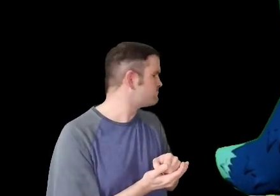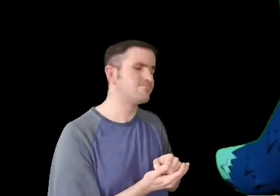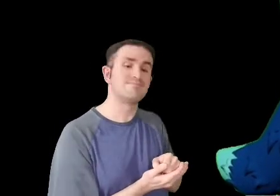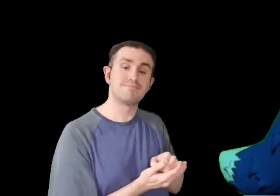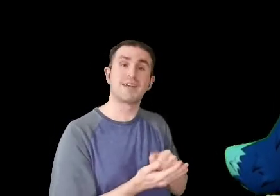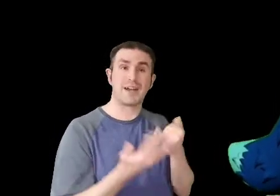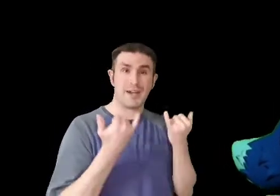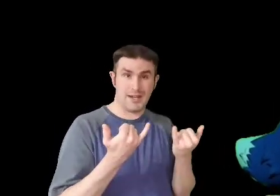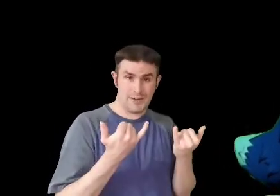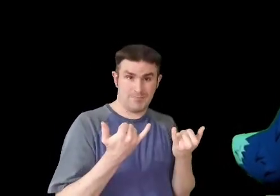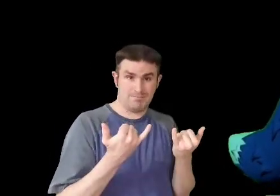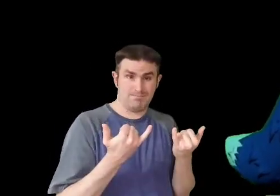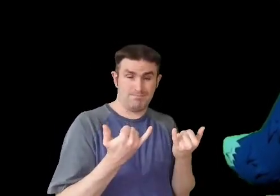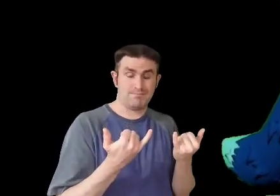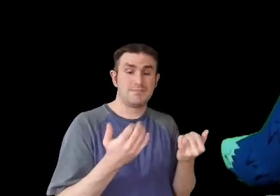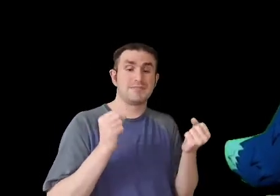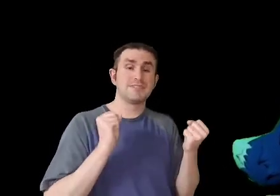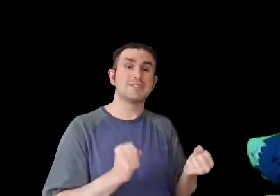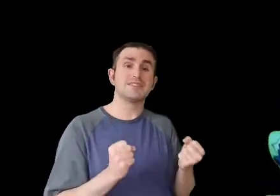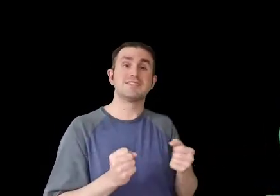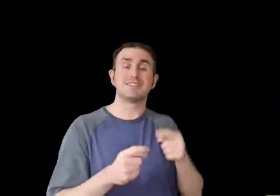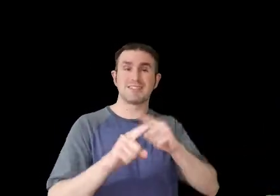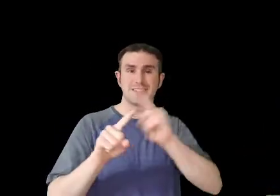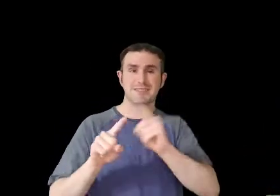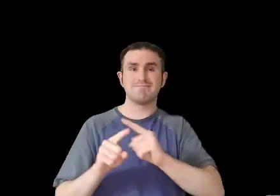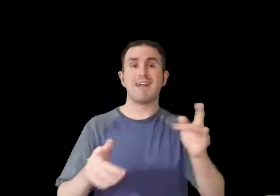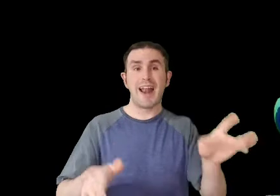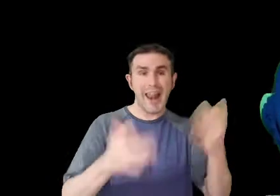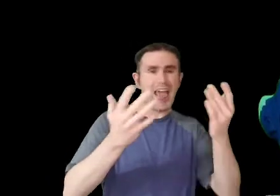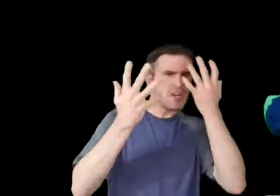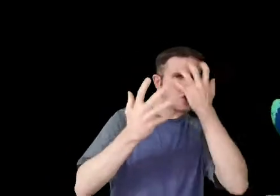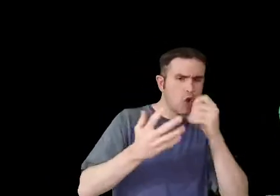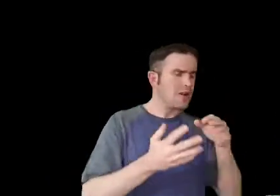And so now, we can choose different shades or tints. We're going to grab those,